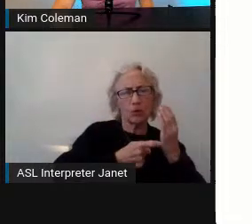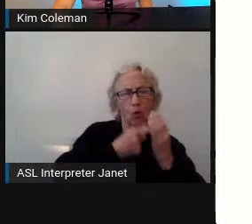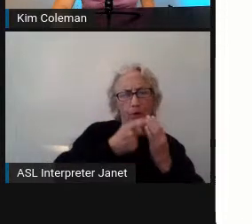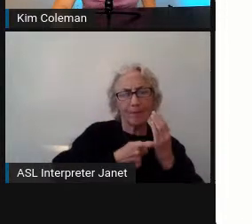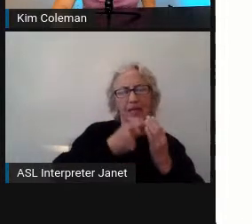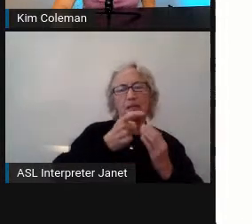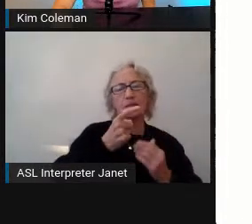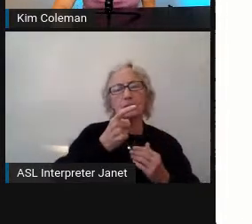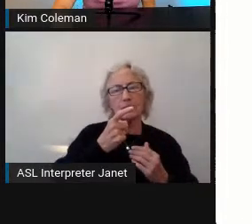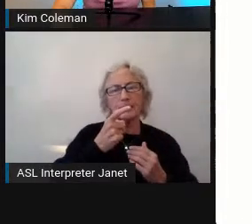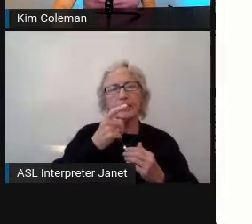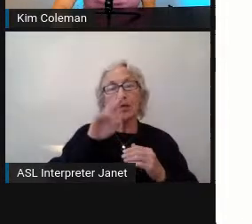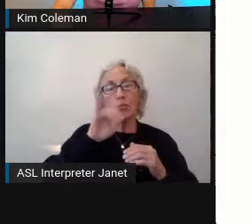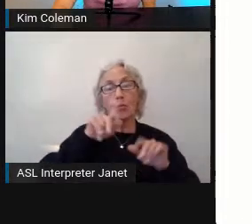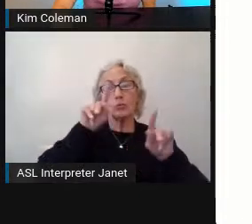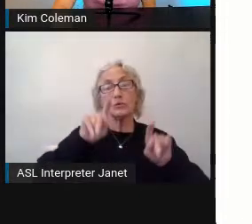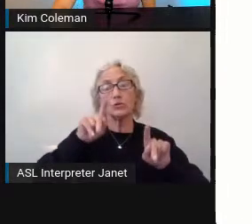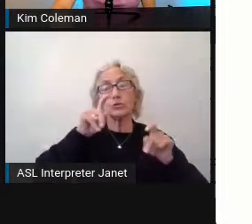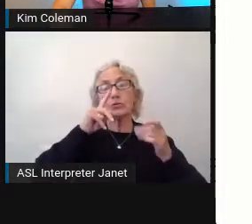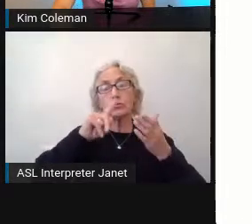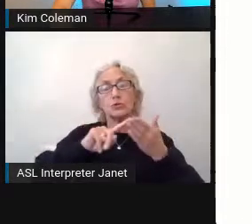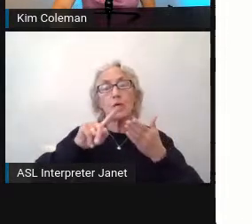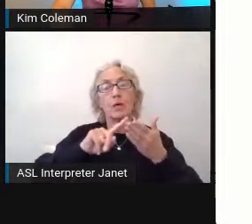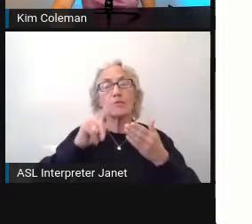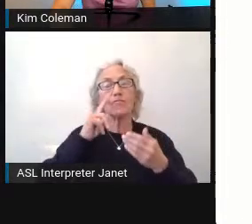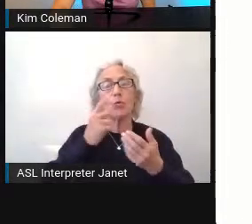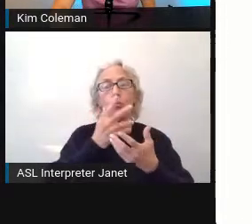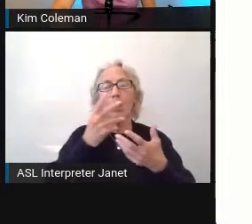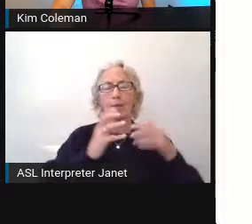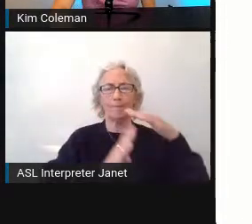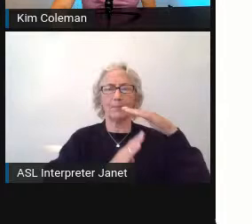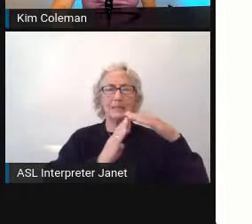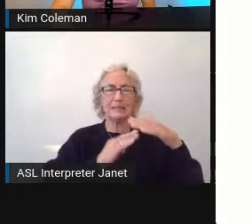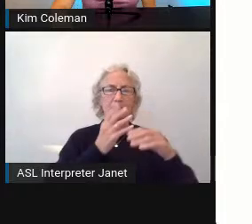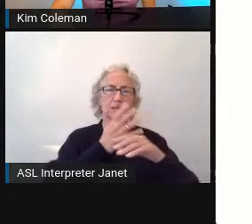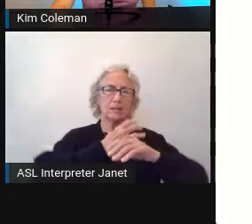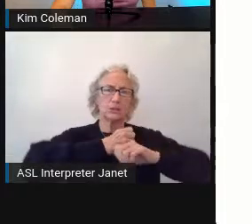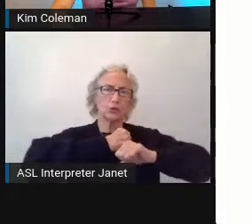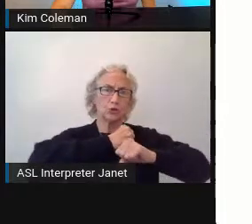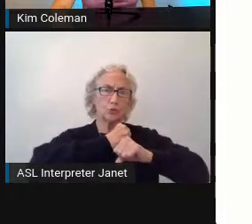most of them automated. And